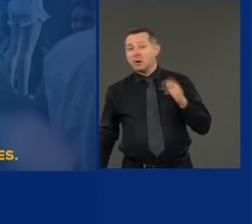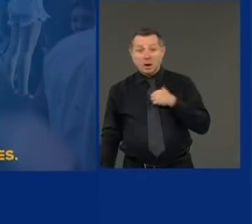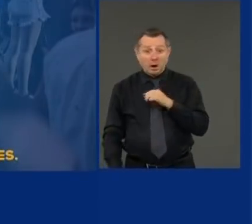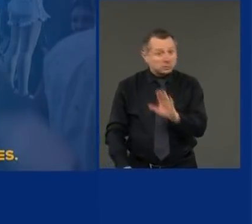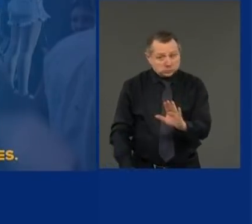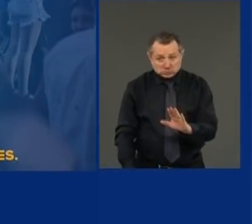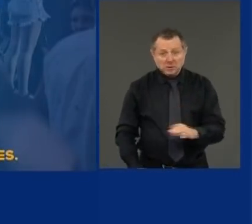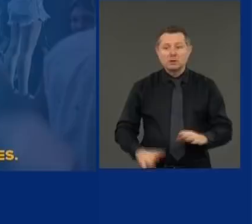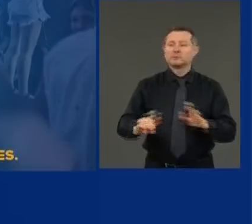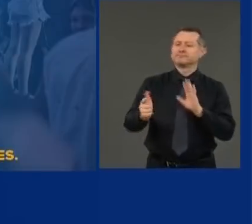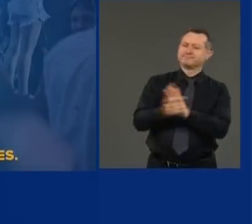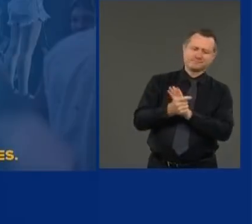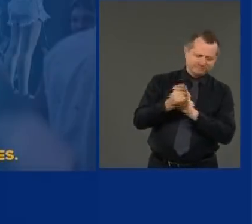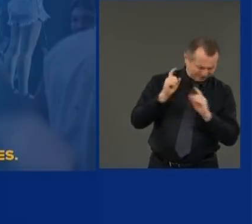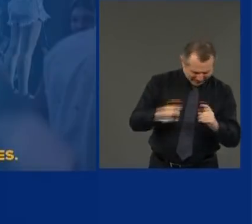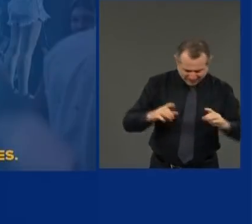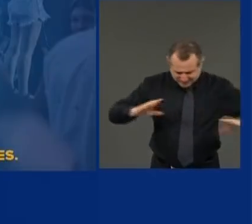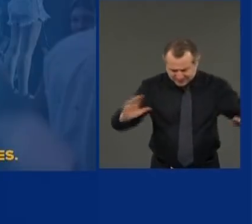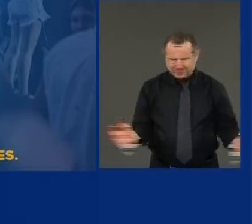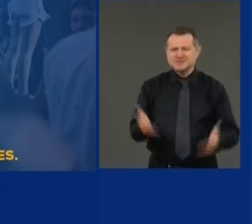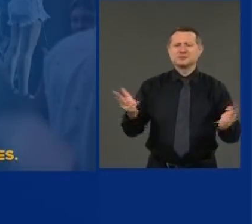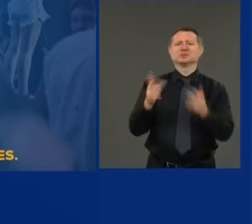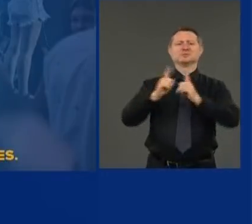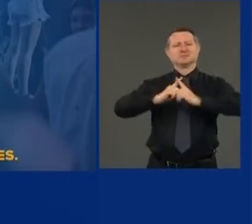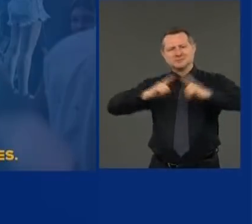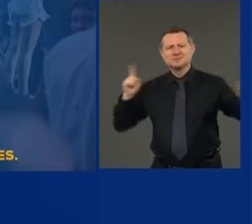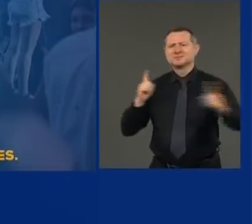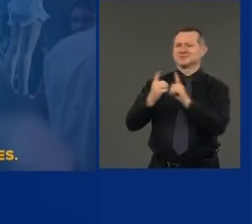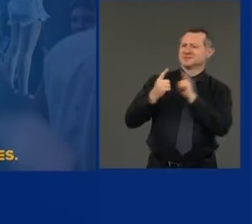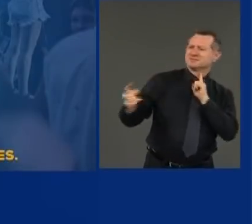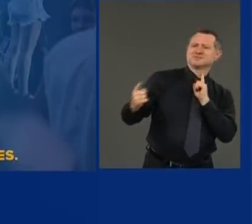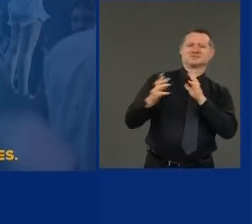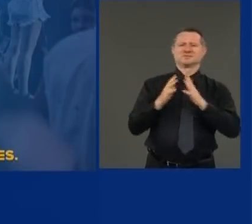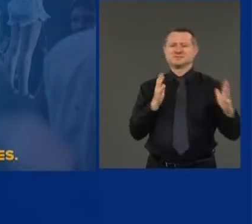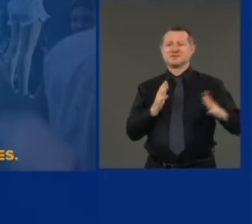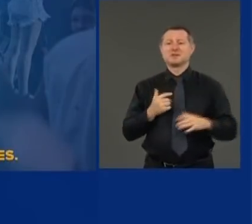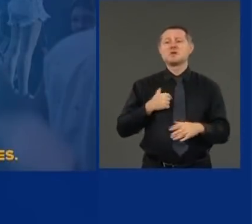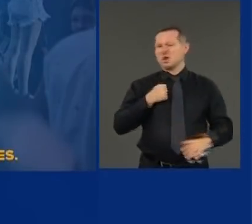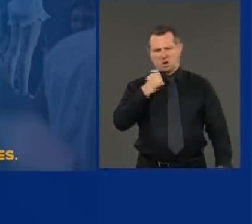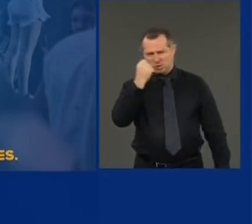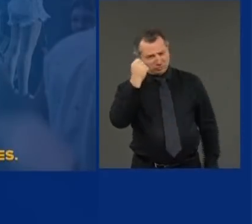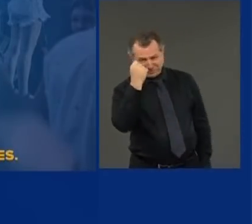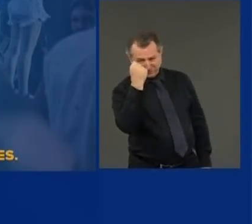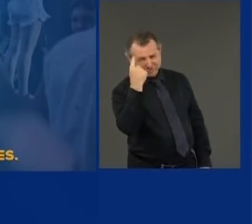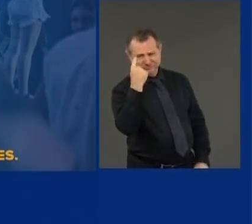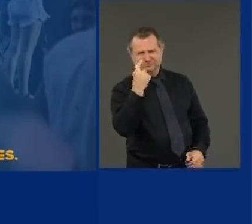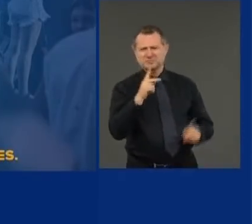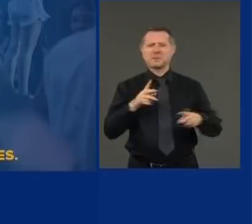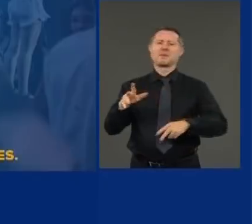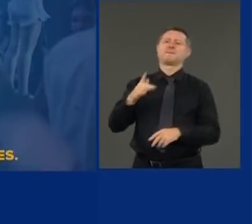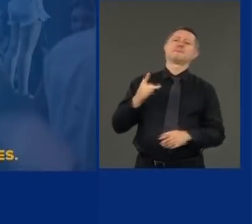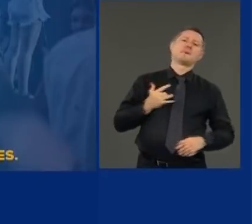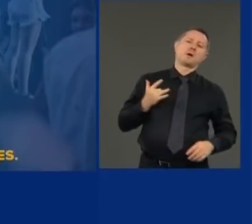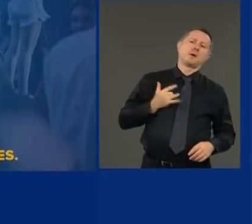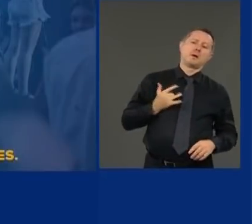POLITICALLY PLEASANT TO ENFORCE THE MASK LAW OR THE GATHERING LAW OR THE SOCIALLY DISTANCED LAW.